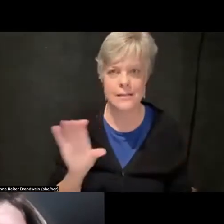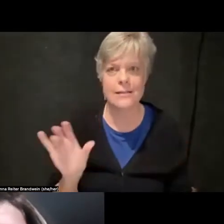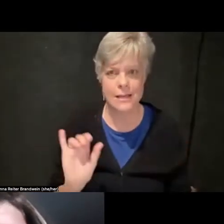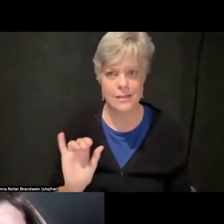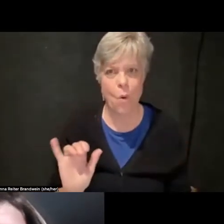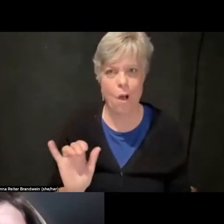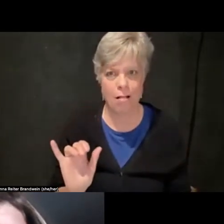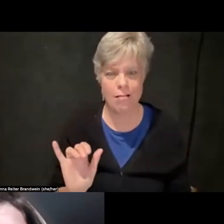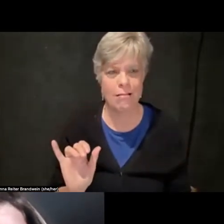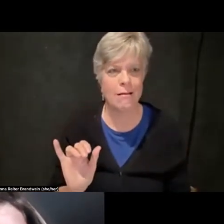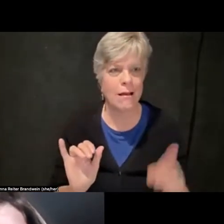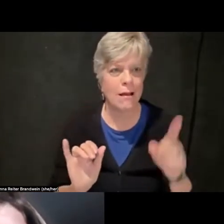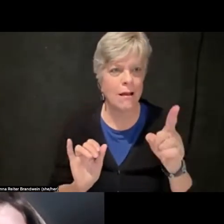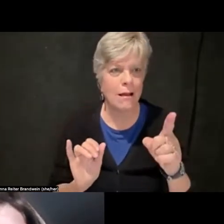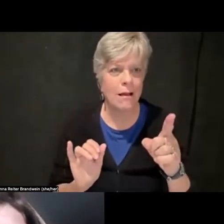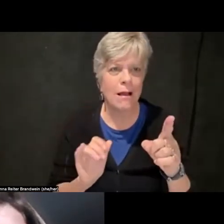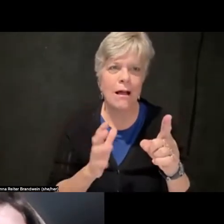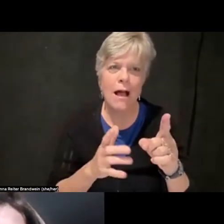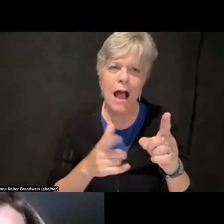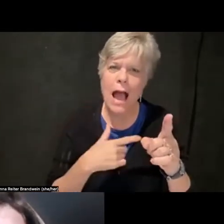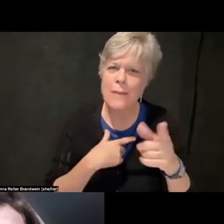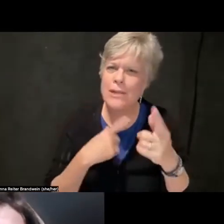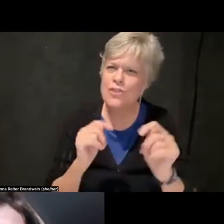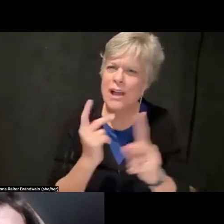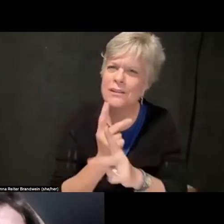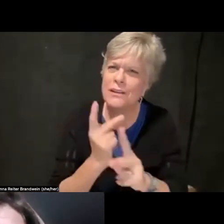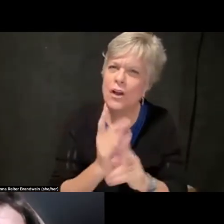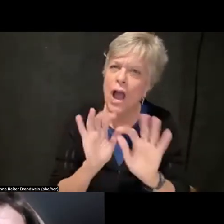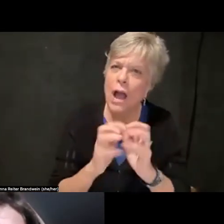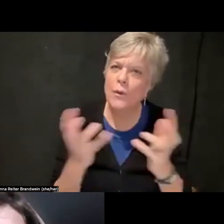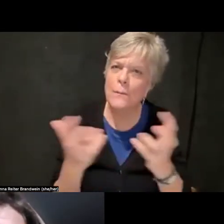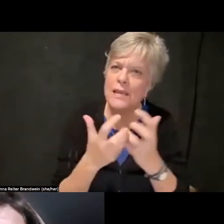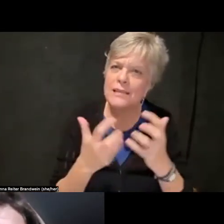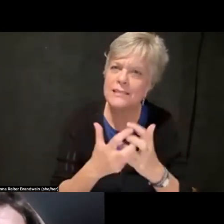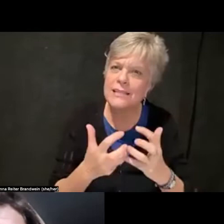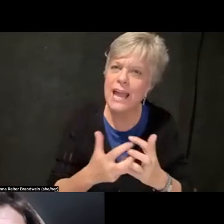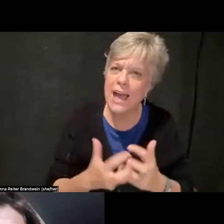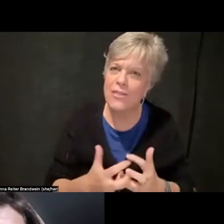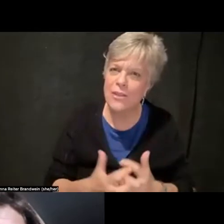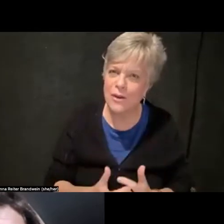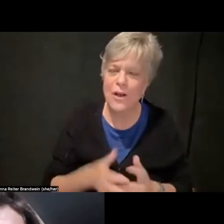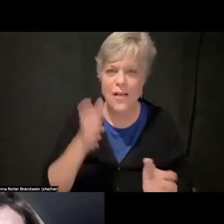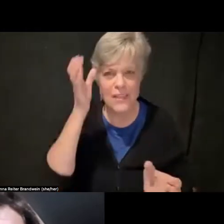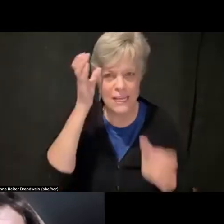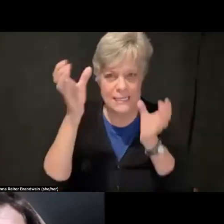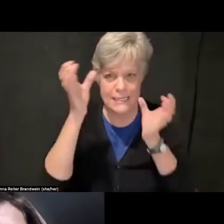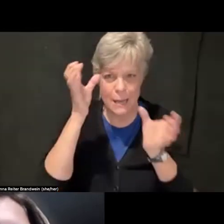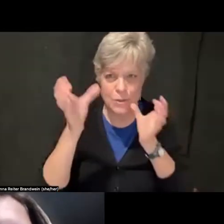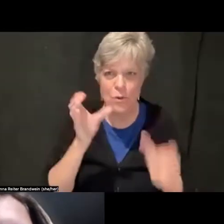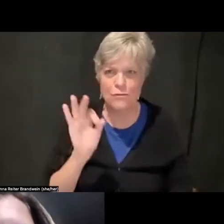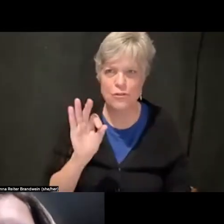that I've been reading about and trying to figure out how to piece together also the conceptual framework. It's hard.